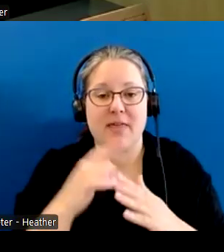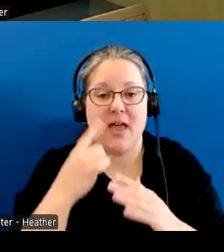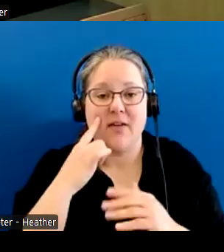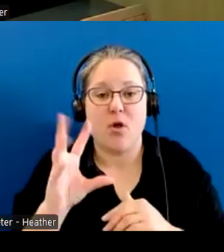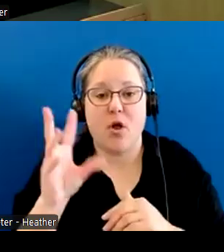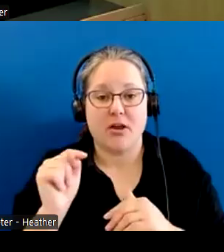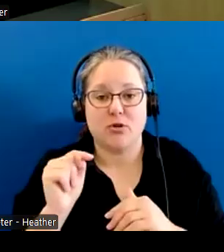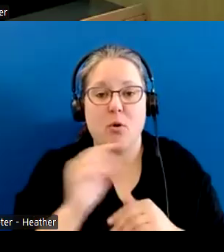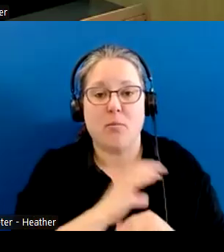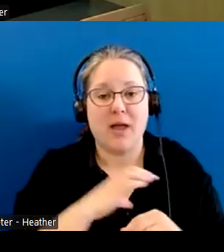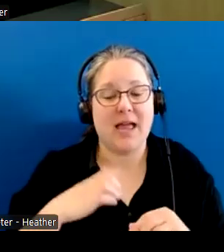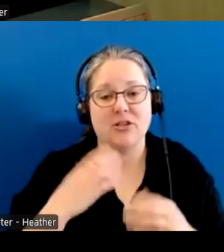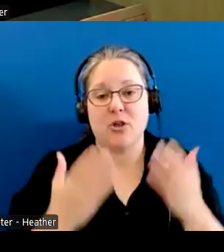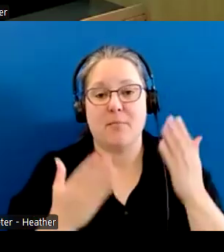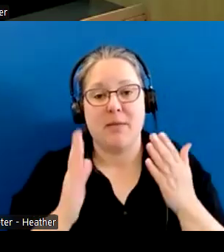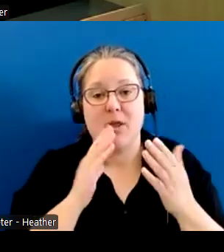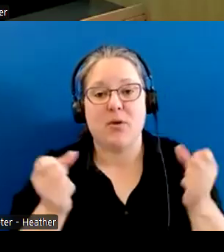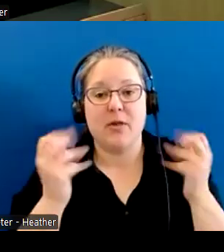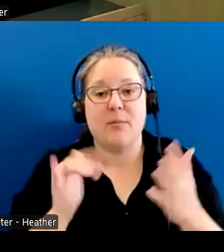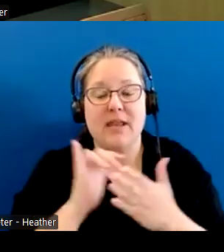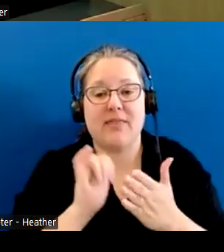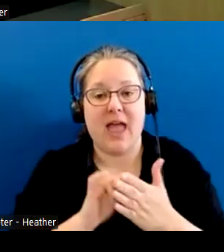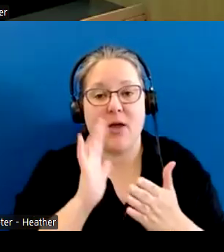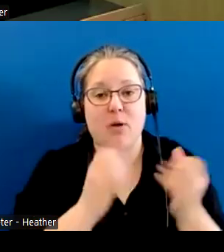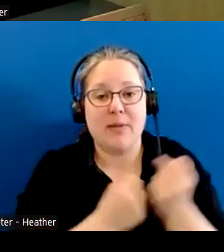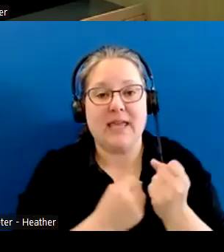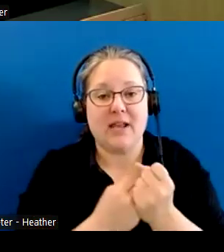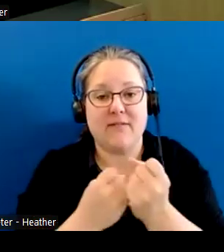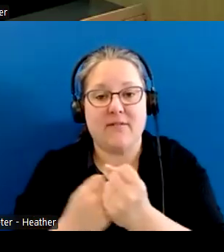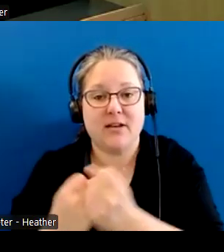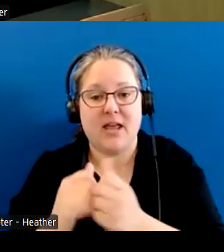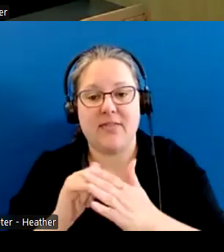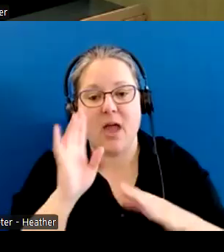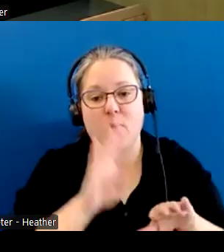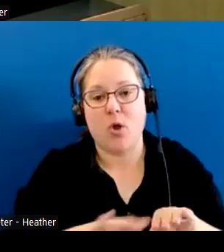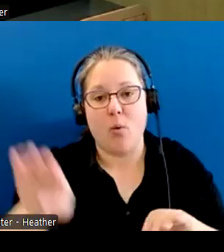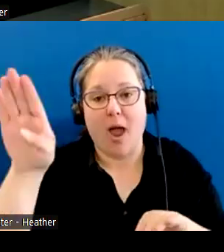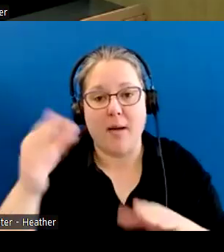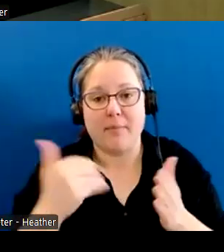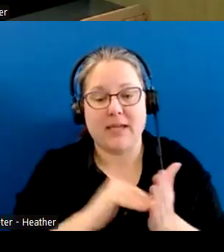October council there might be a whole bunch that get funded and that like line will go up again.